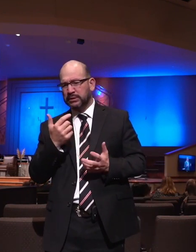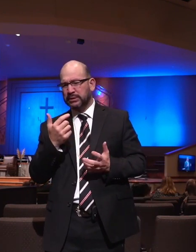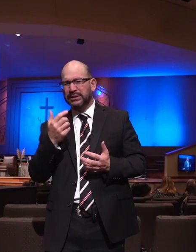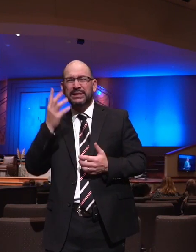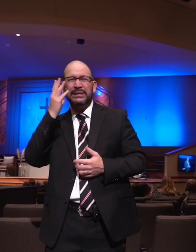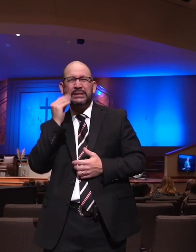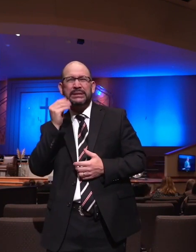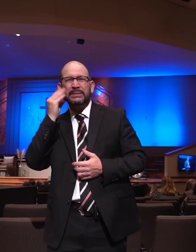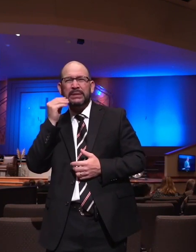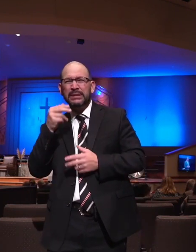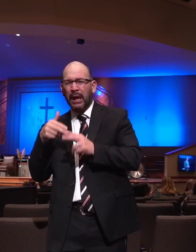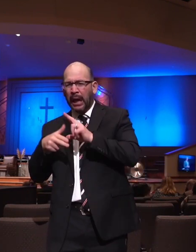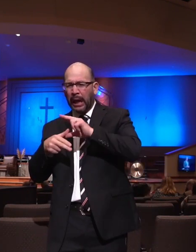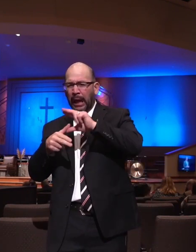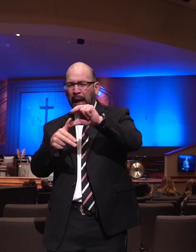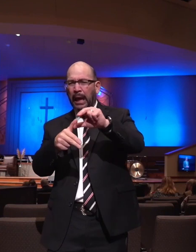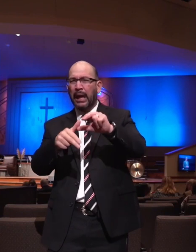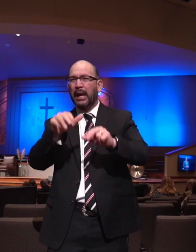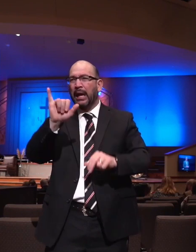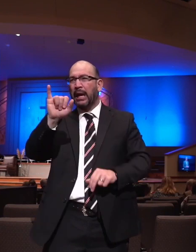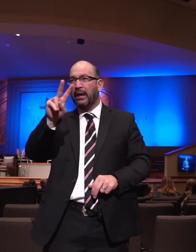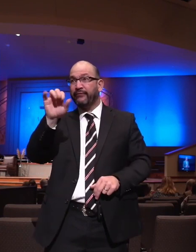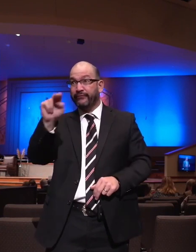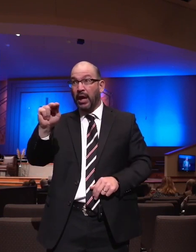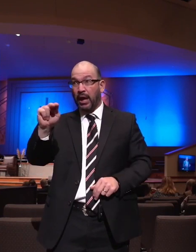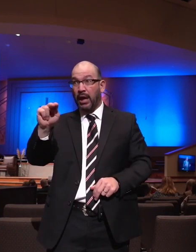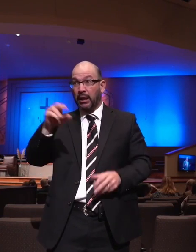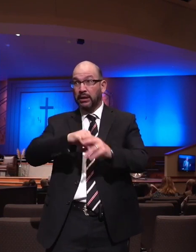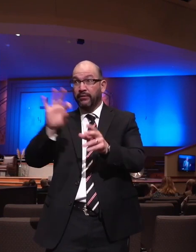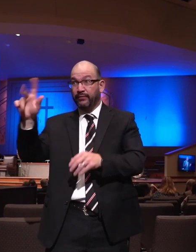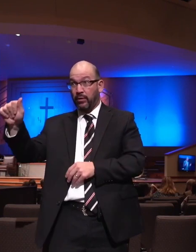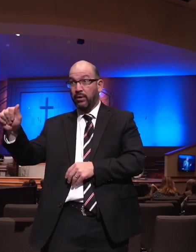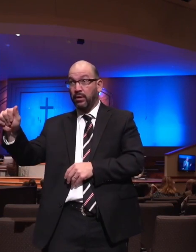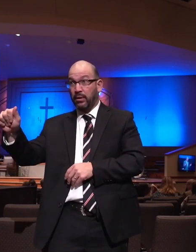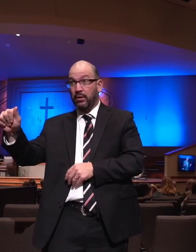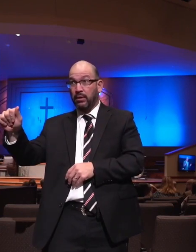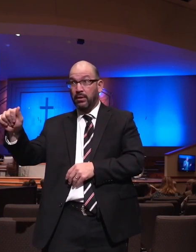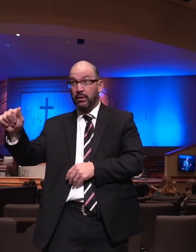Pensacola and it was tough we spent no no without any exaggeration